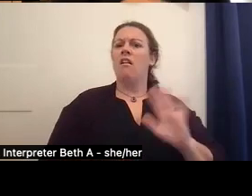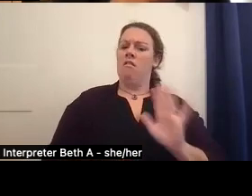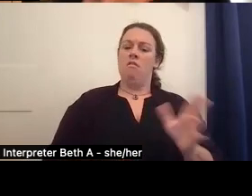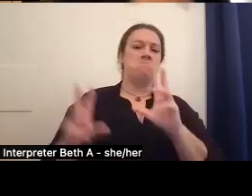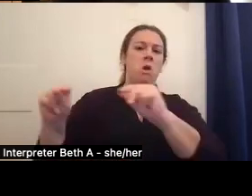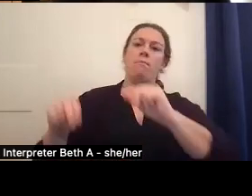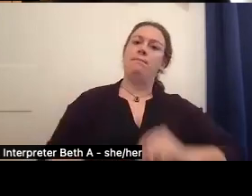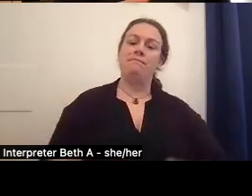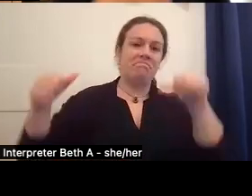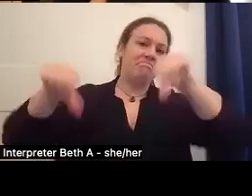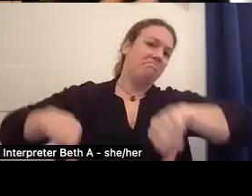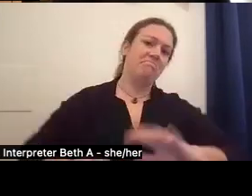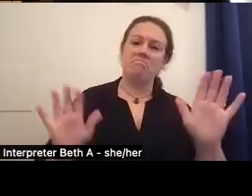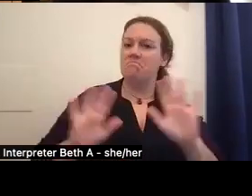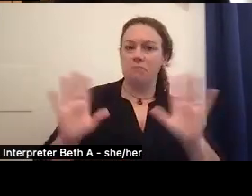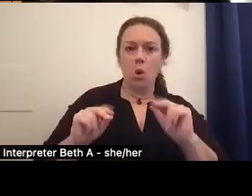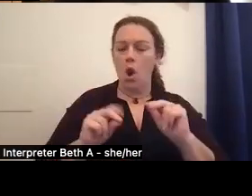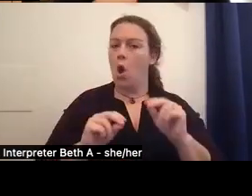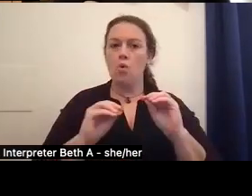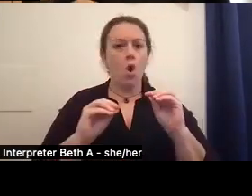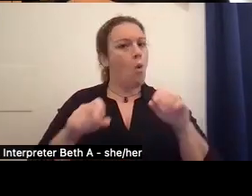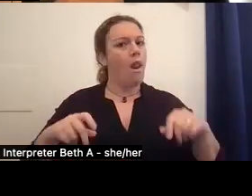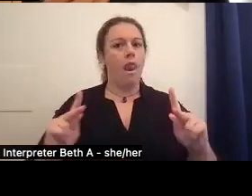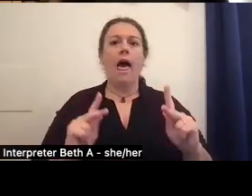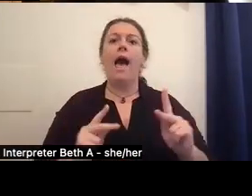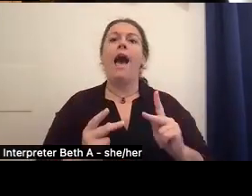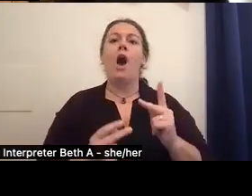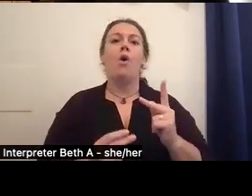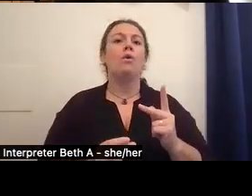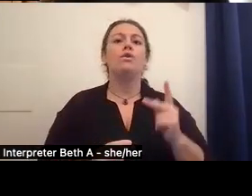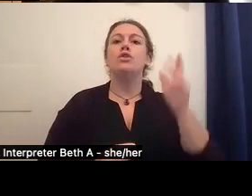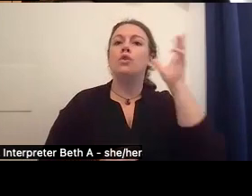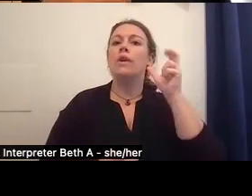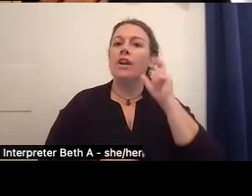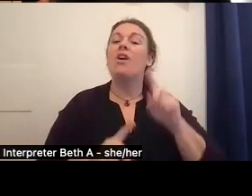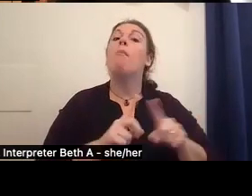and says no, nobody can have access to these and then he hears her sing and falls in love